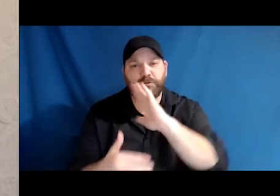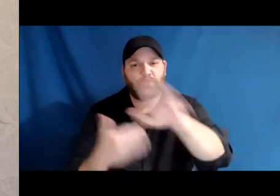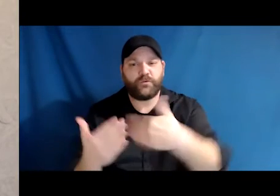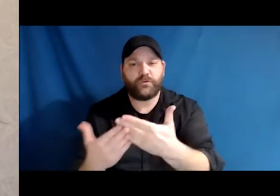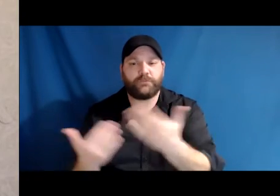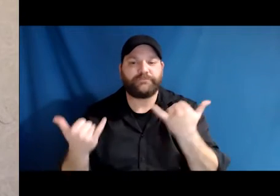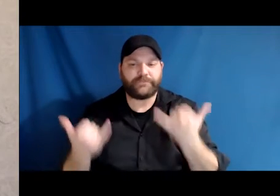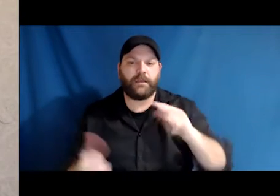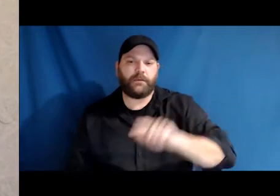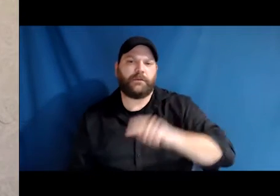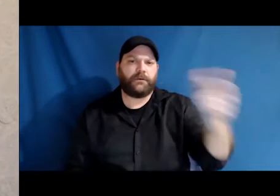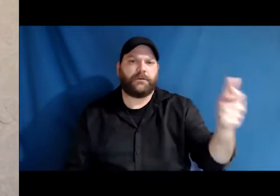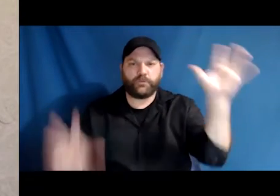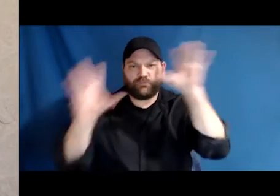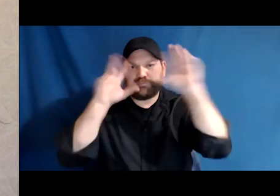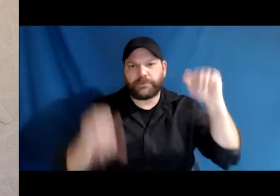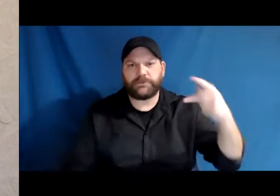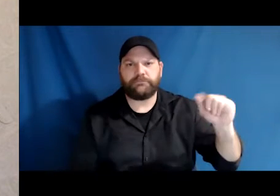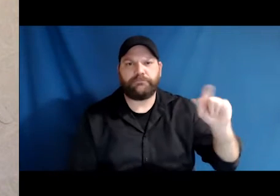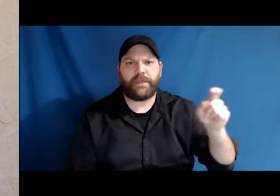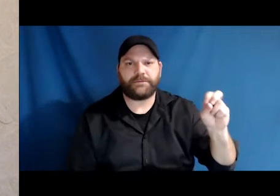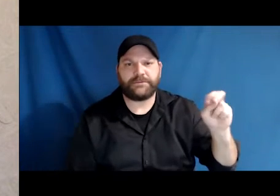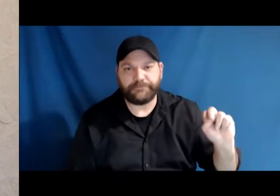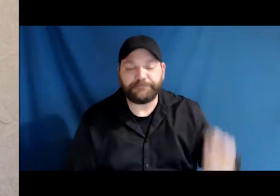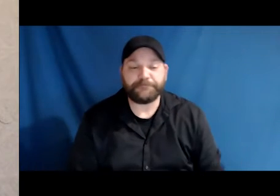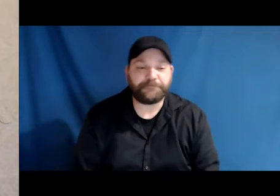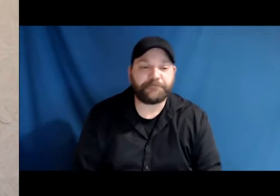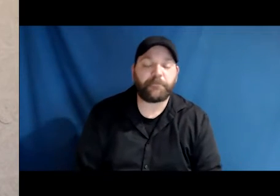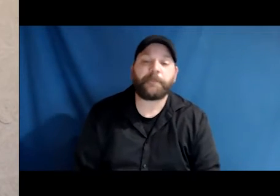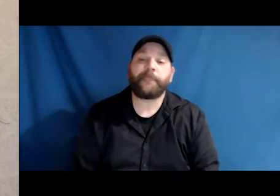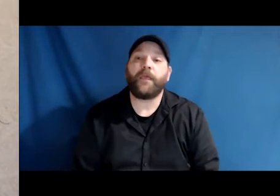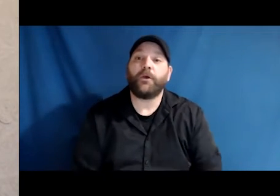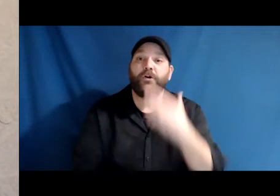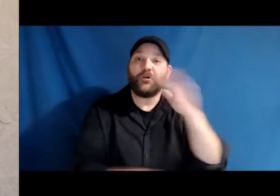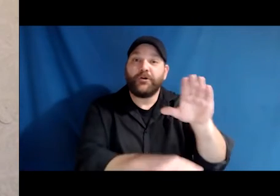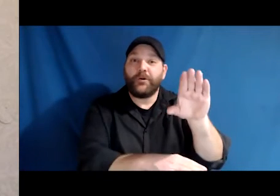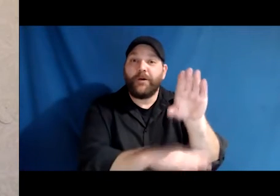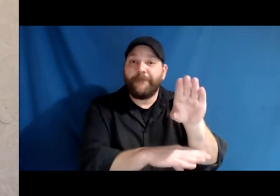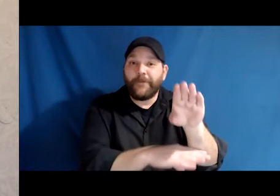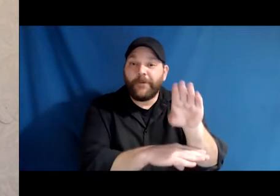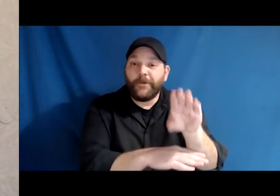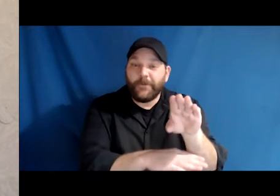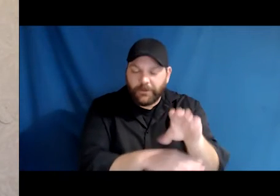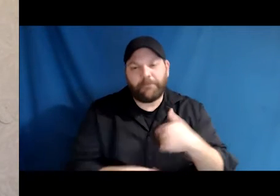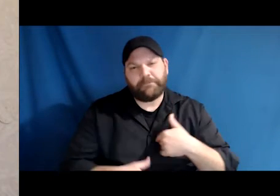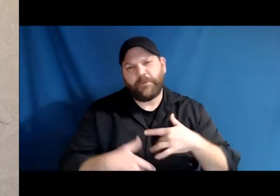So thank you Chancellor Mencoff and good afternoon to everybody. I am so thrilled to be here with you to celebrate Bear Day.